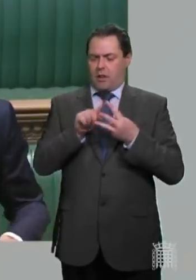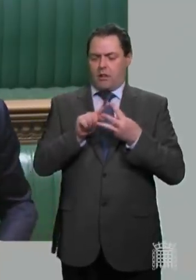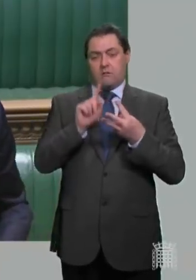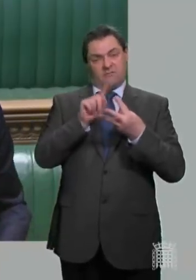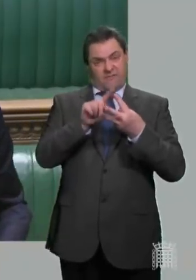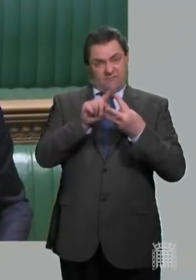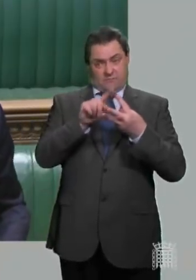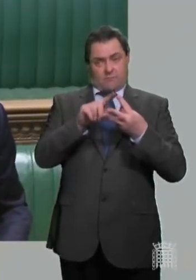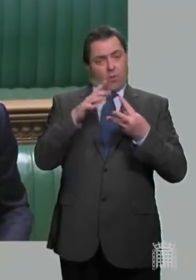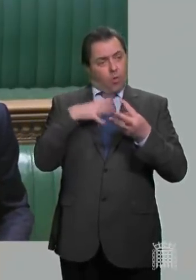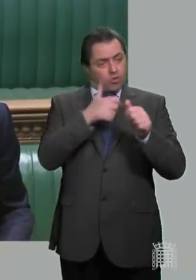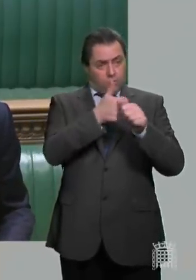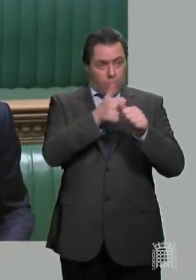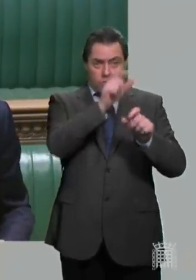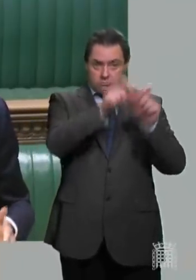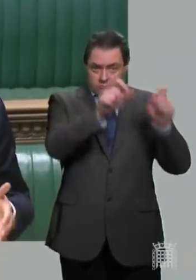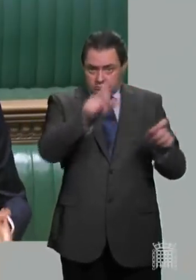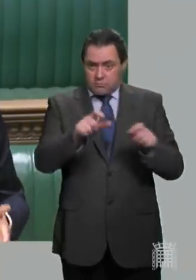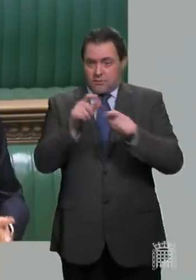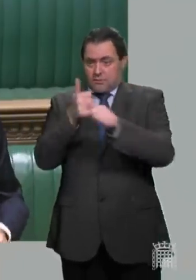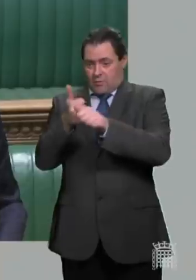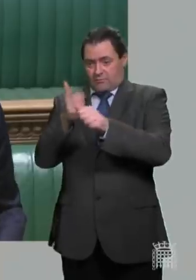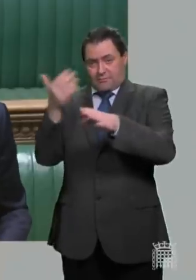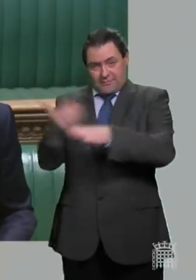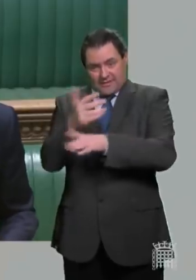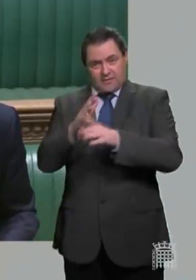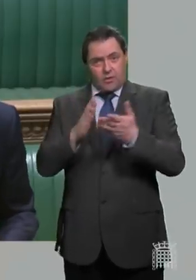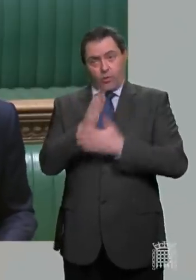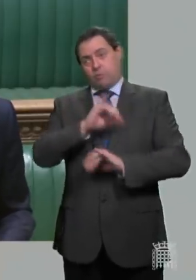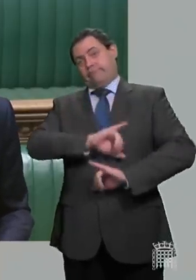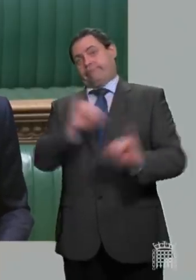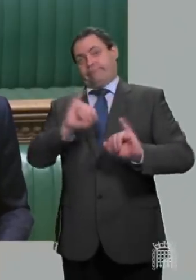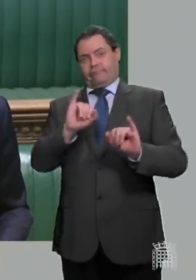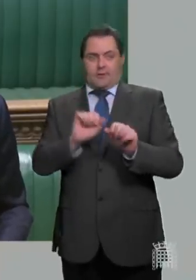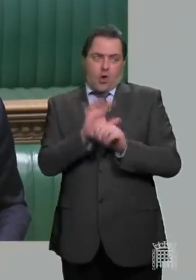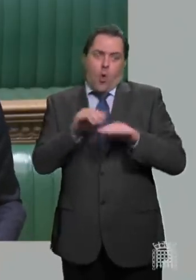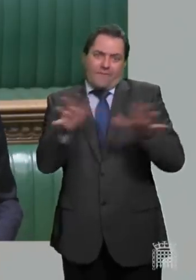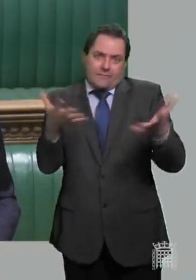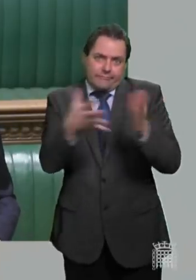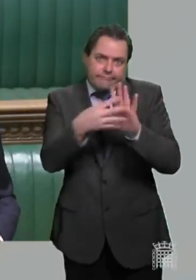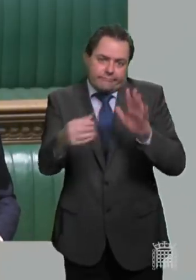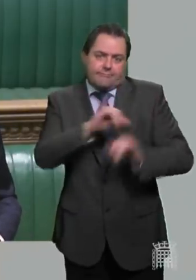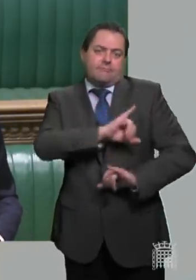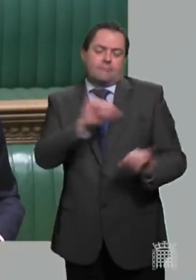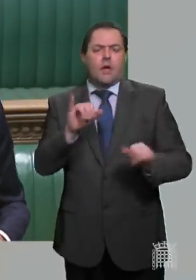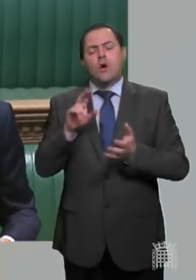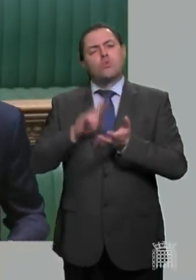people and businesses through an acute crisis like this one, in normal times the state should